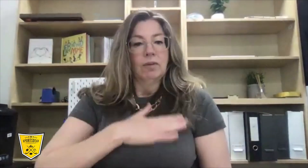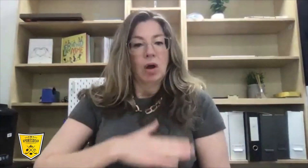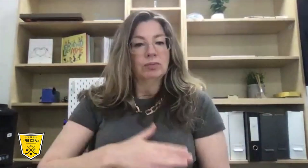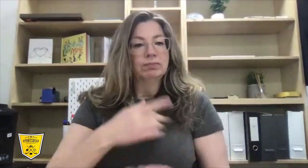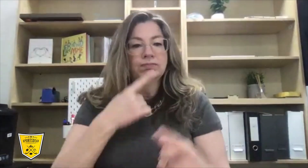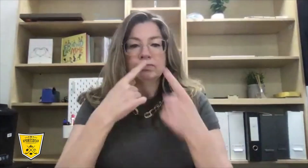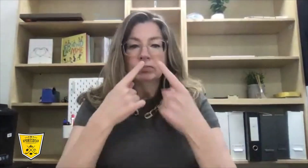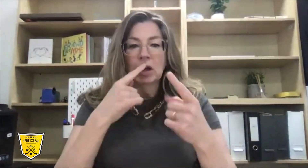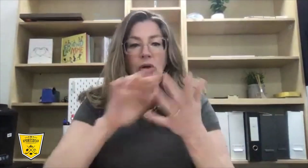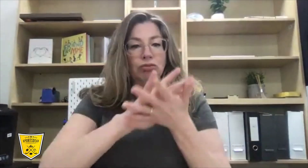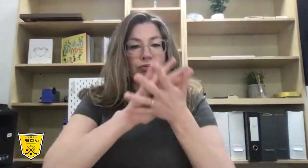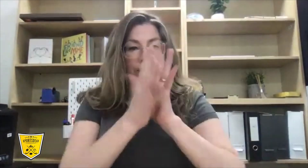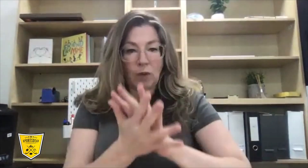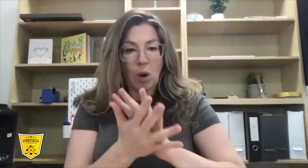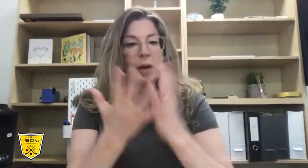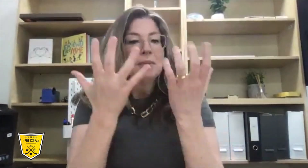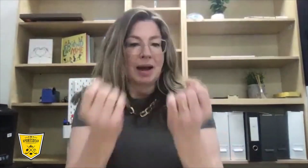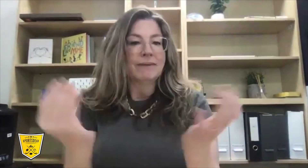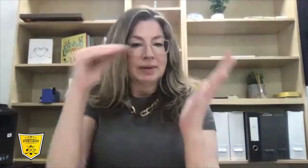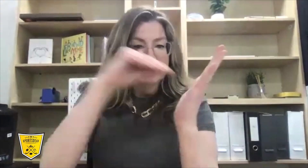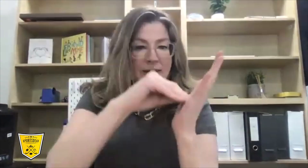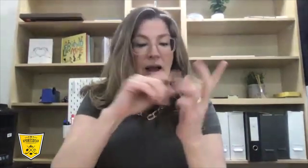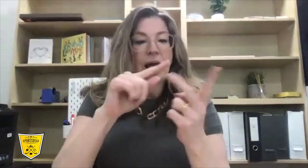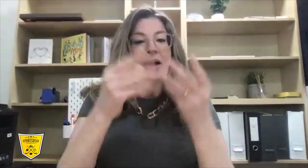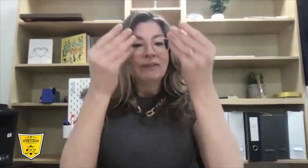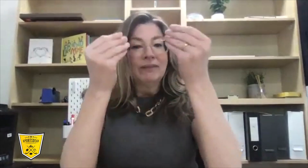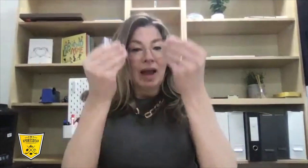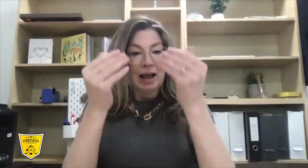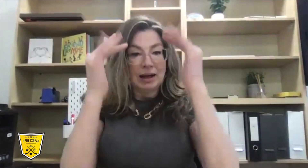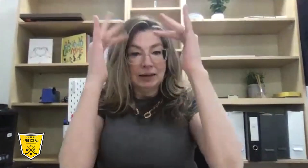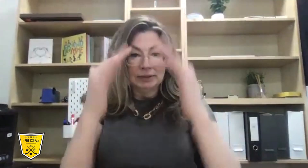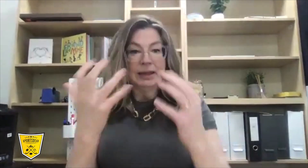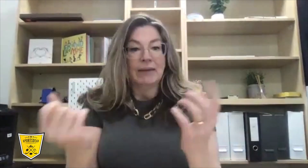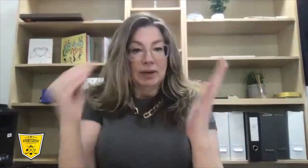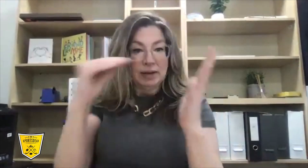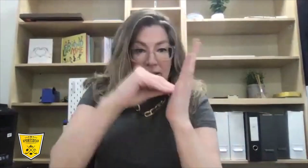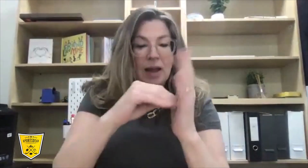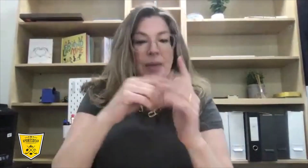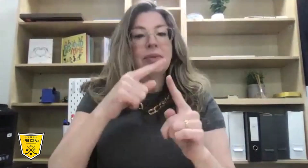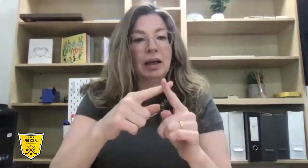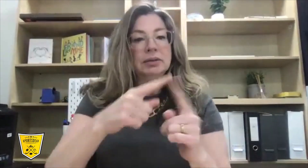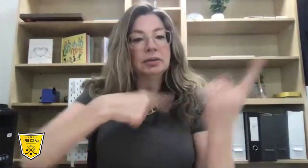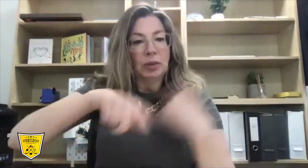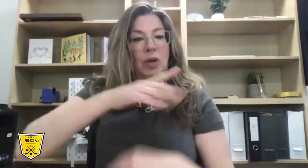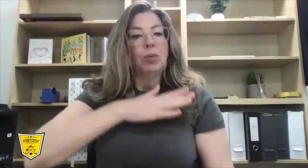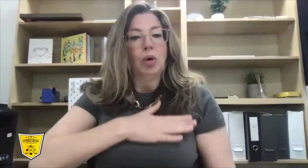we discussed ICSD reform, finance, and we wanted